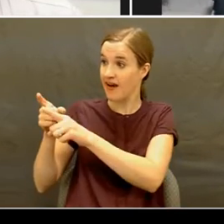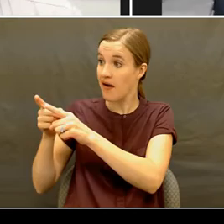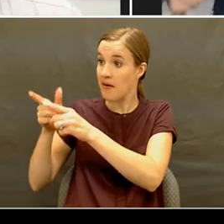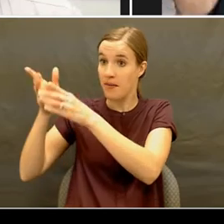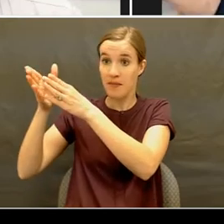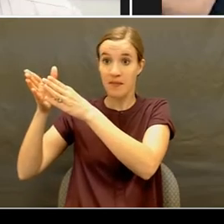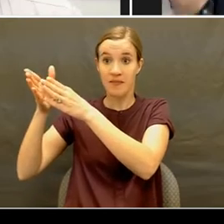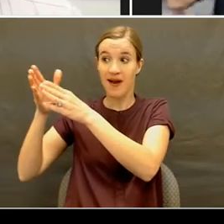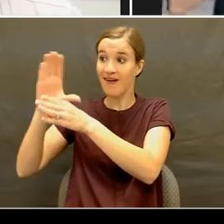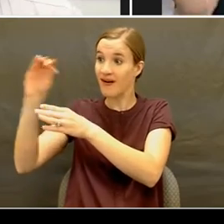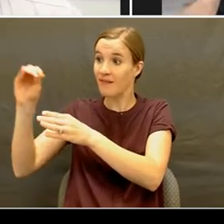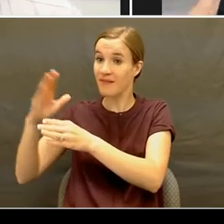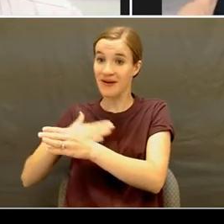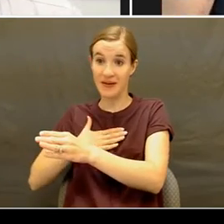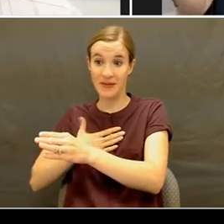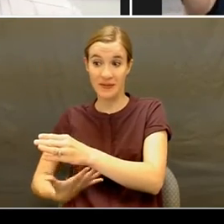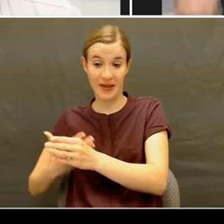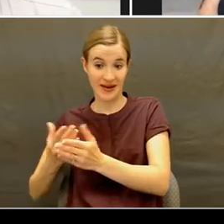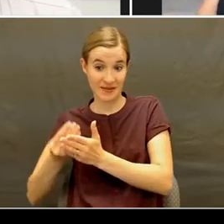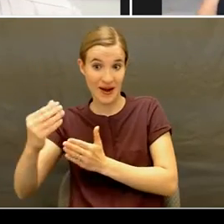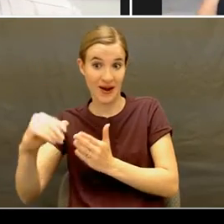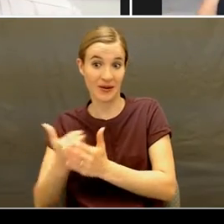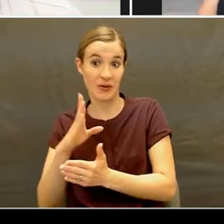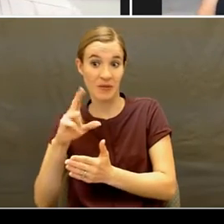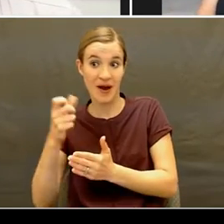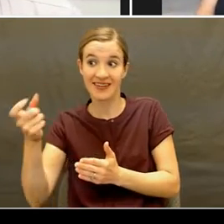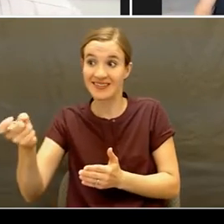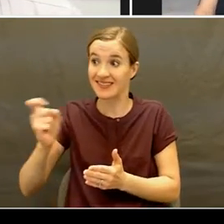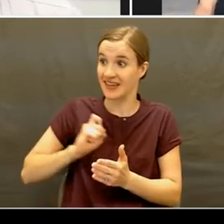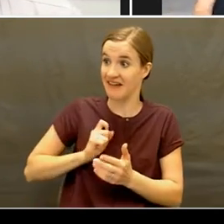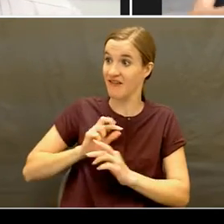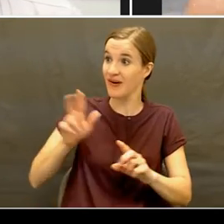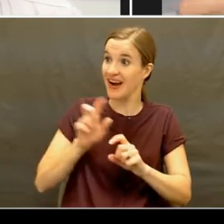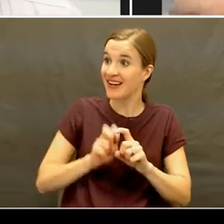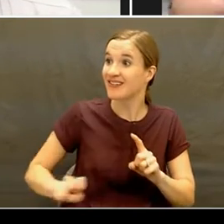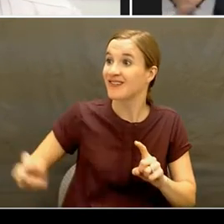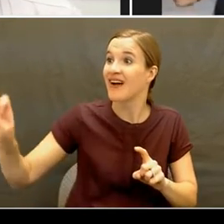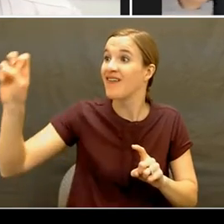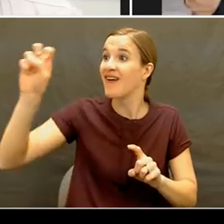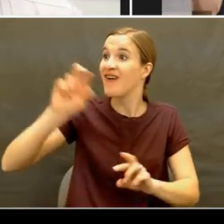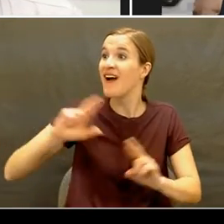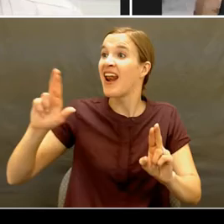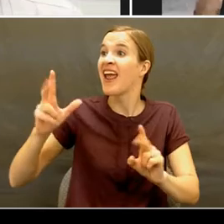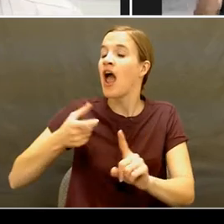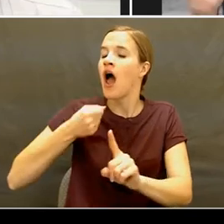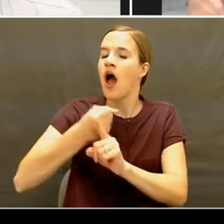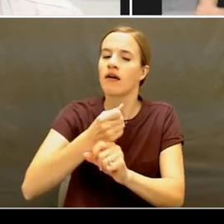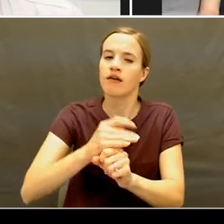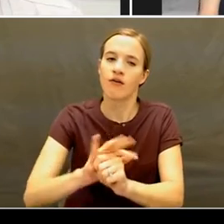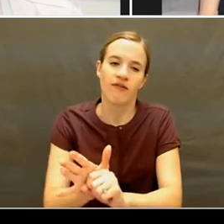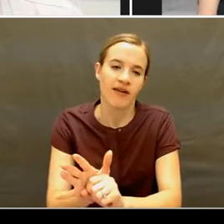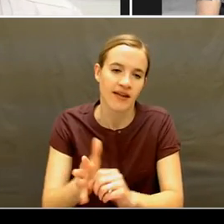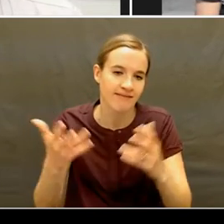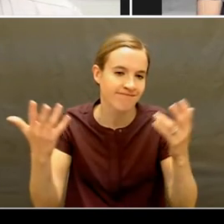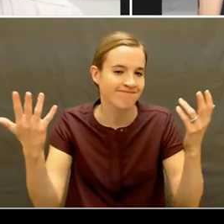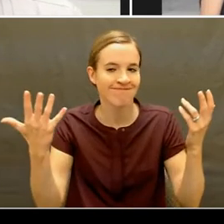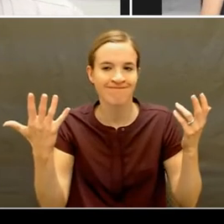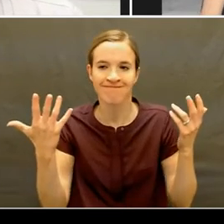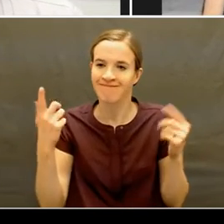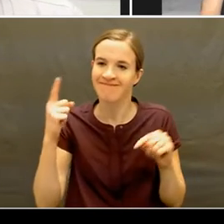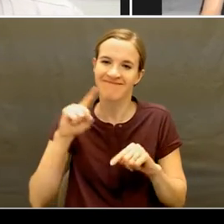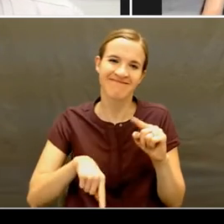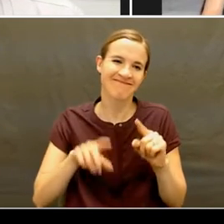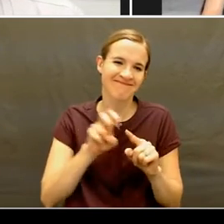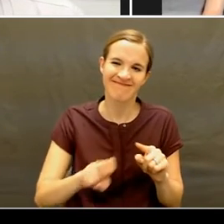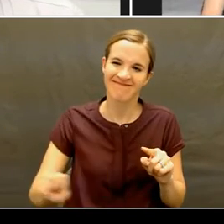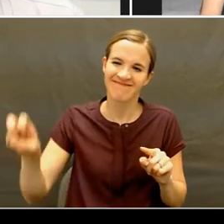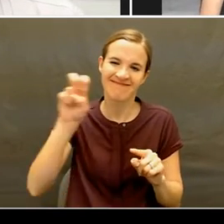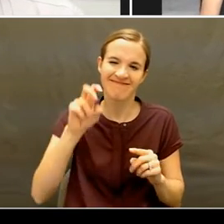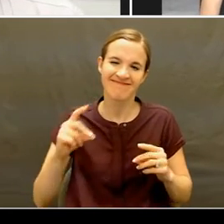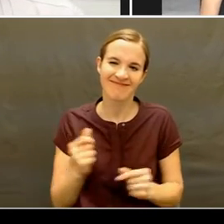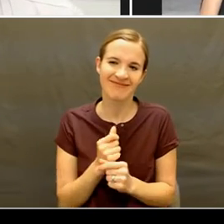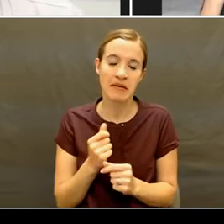new bus and COVID hit, COVID hit and oh well. So it still, I still will do that. I